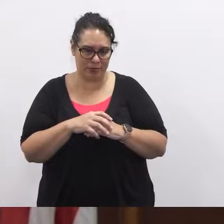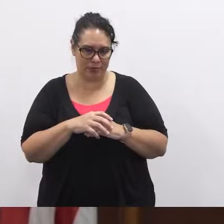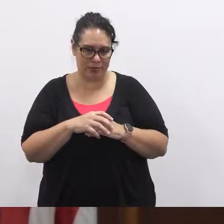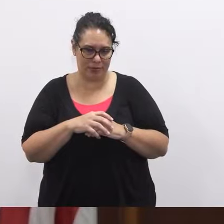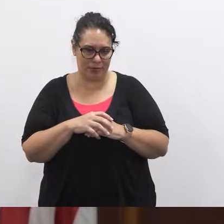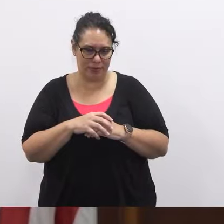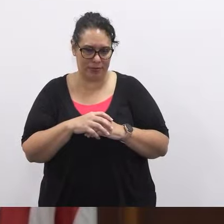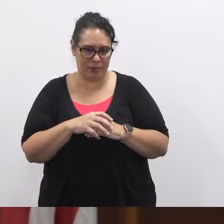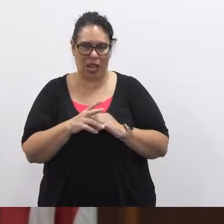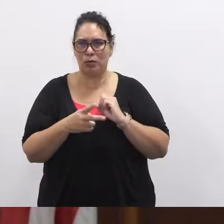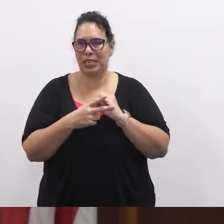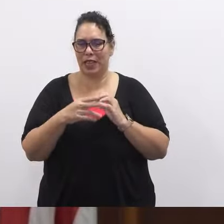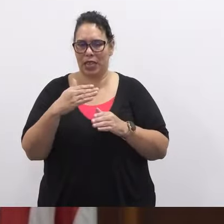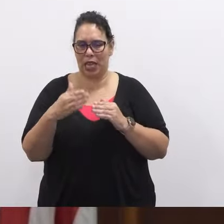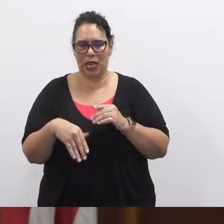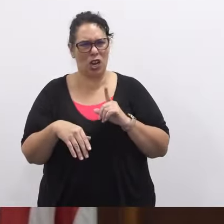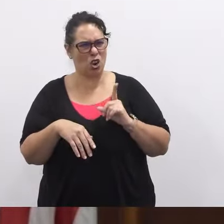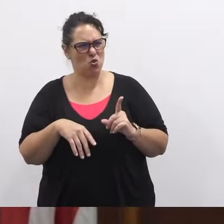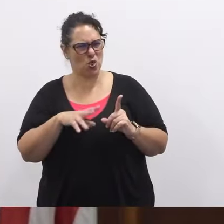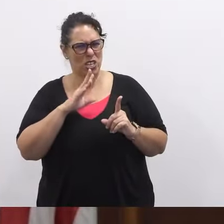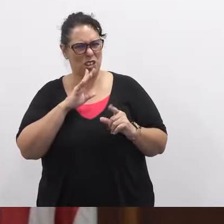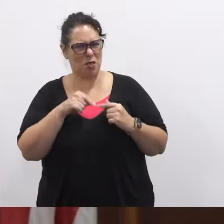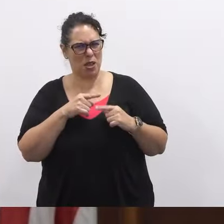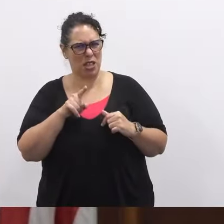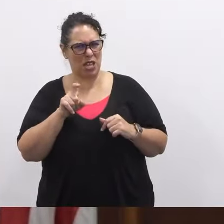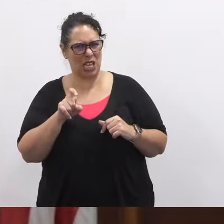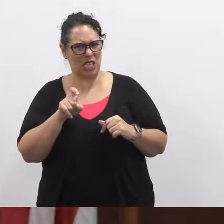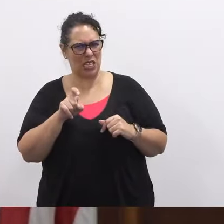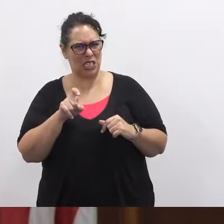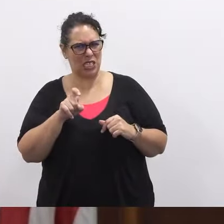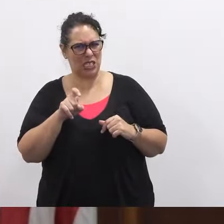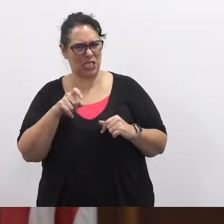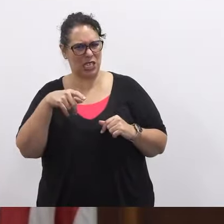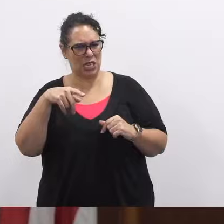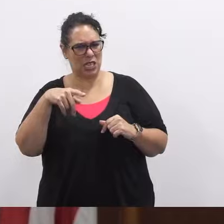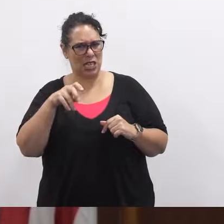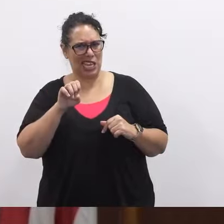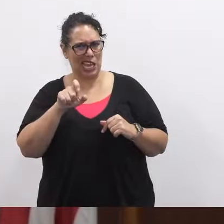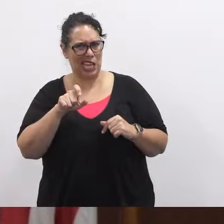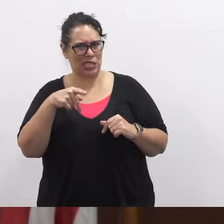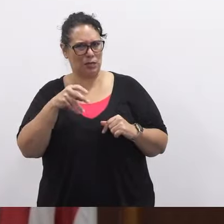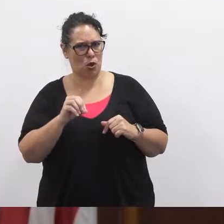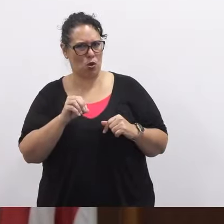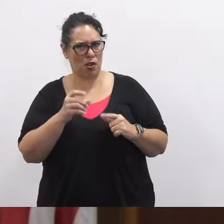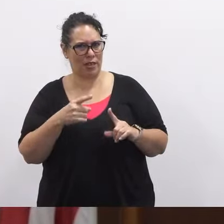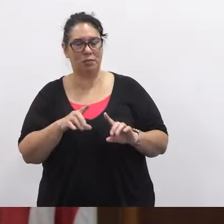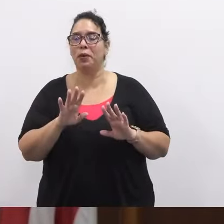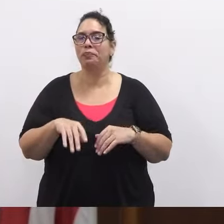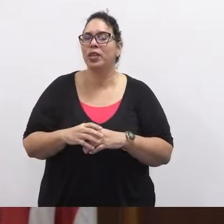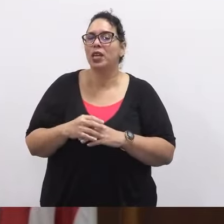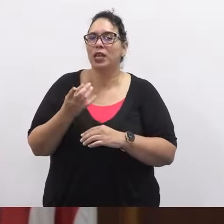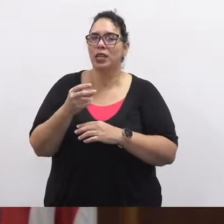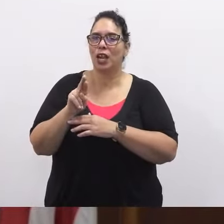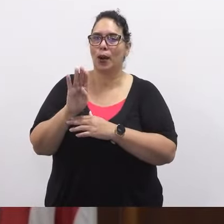I'll say that until the end. Are you going to talk about the Expo event? No, you go on. Oh, okay, so Dr. Baker and myself